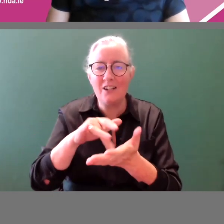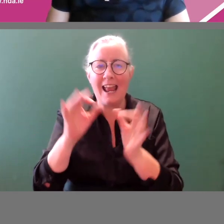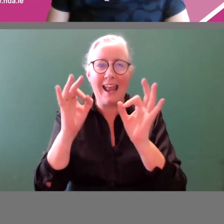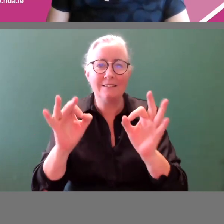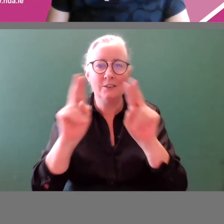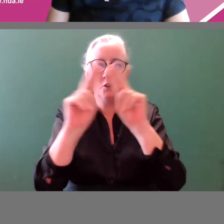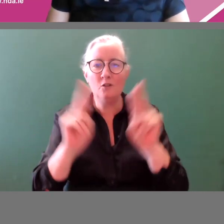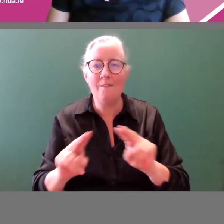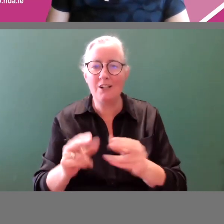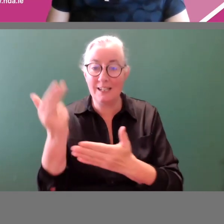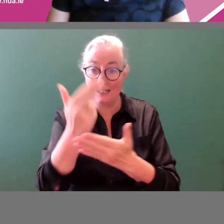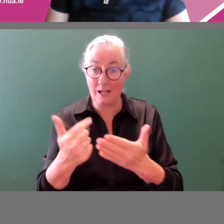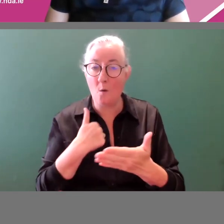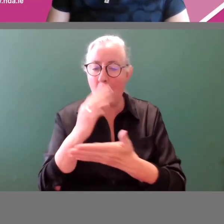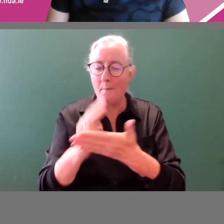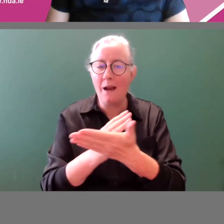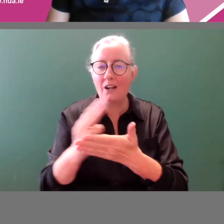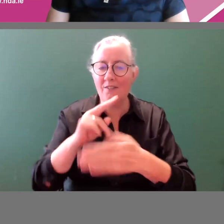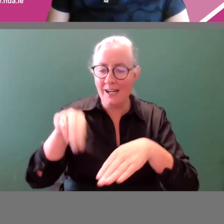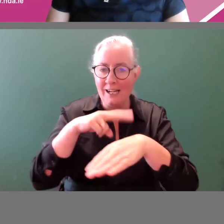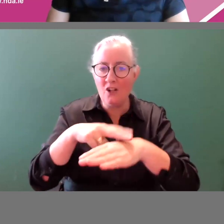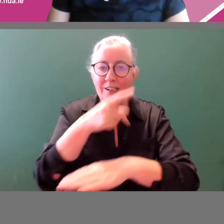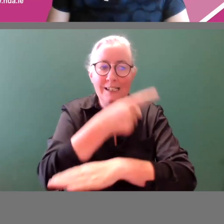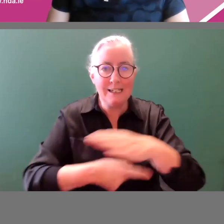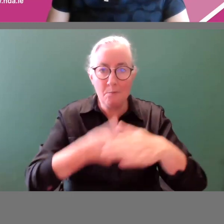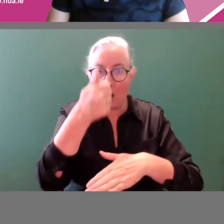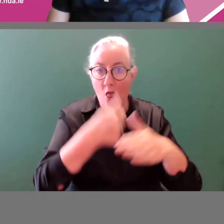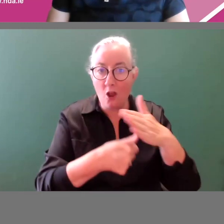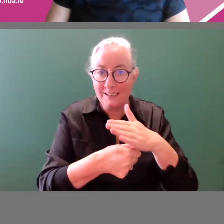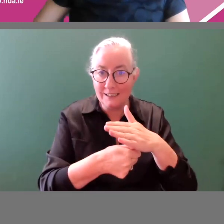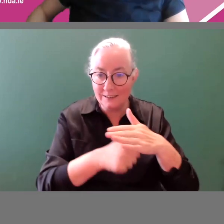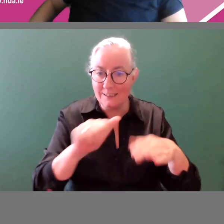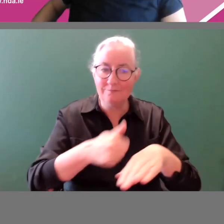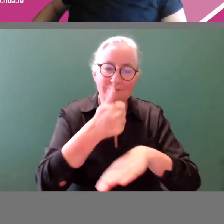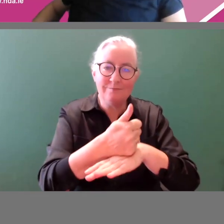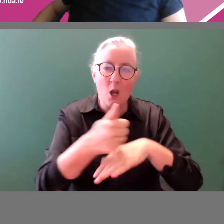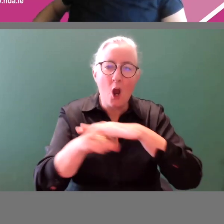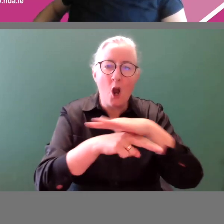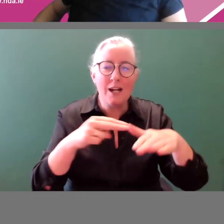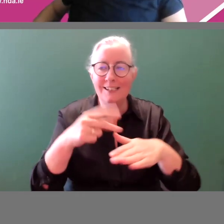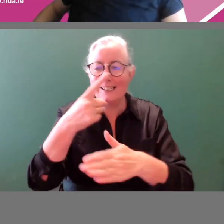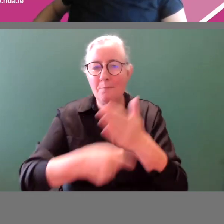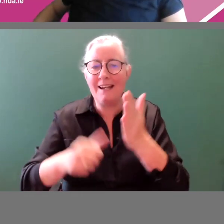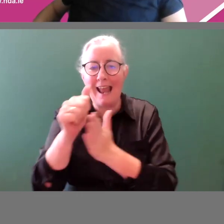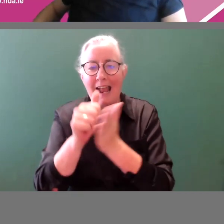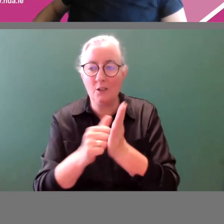We're part of the National Disability Authority, established under the Disability Act 2005and with